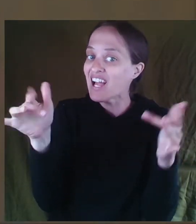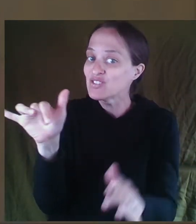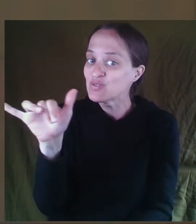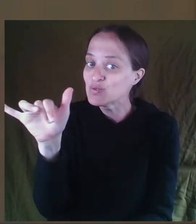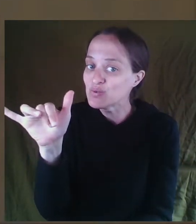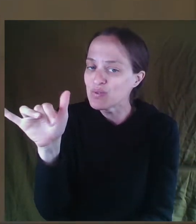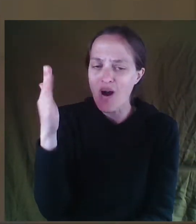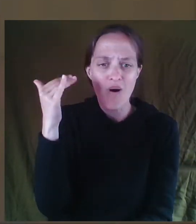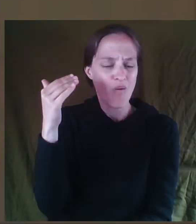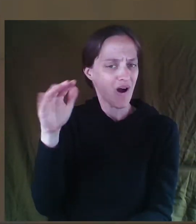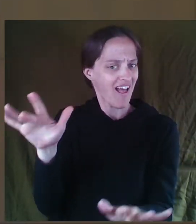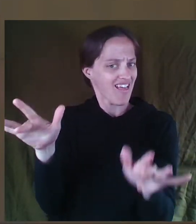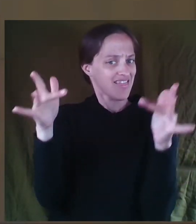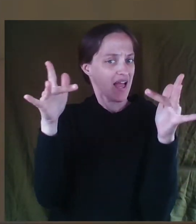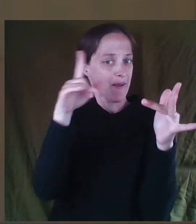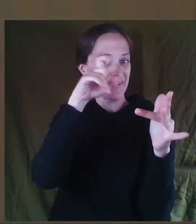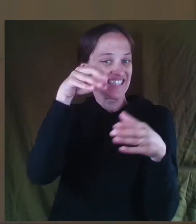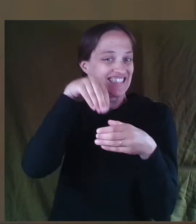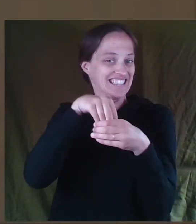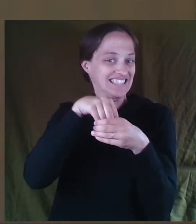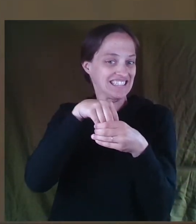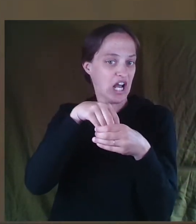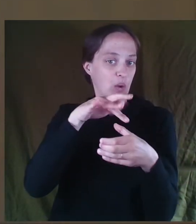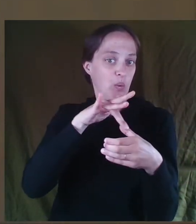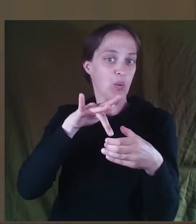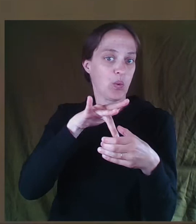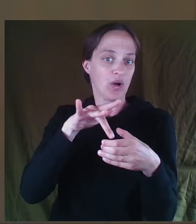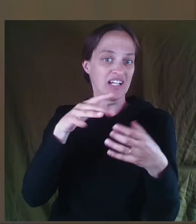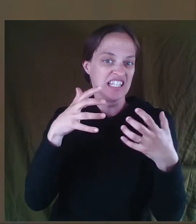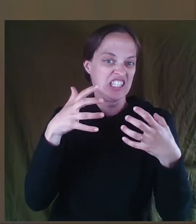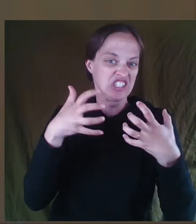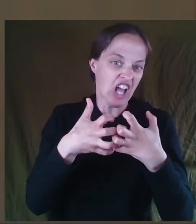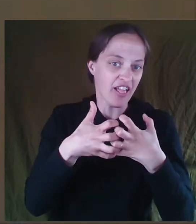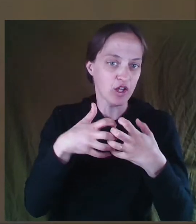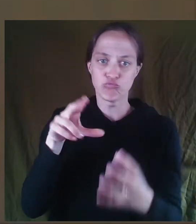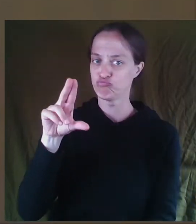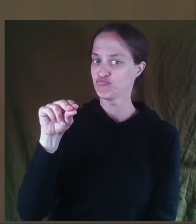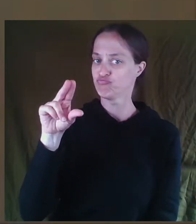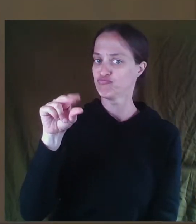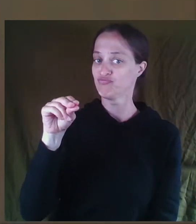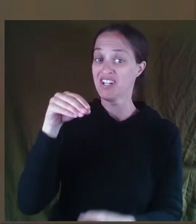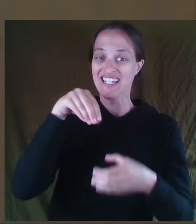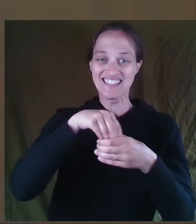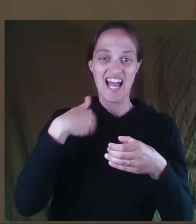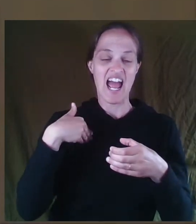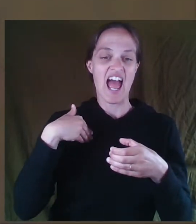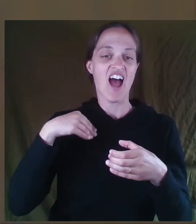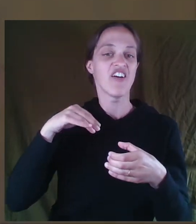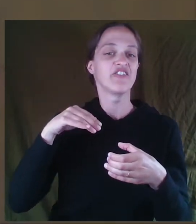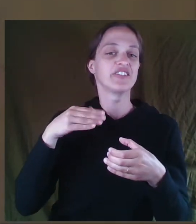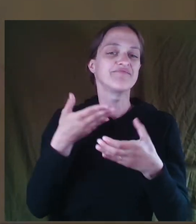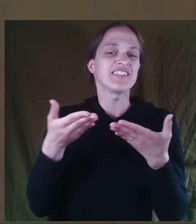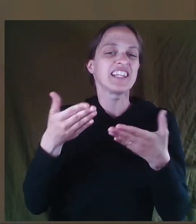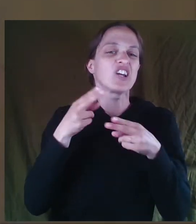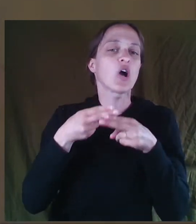Bones are light and easy to move because they are not solid inside. Instead, they are filled with a jelly-like substance